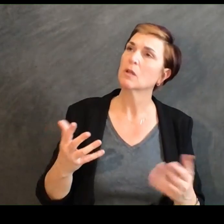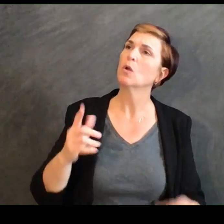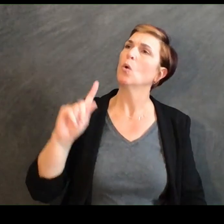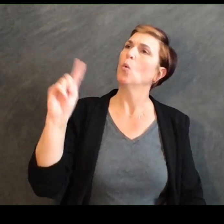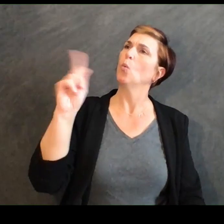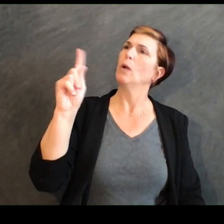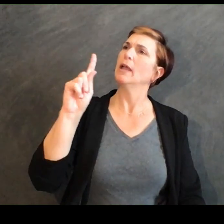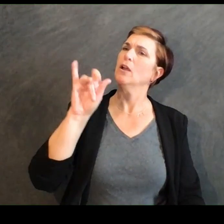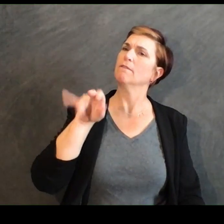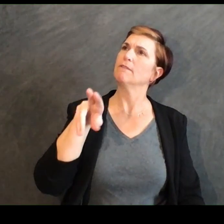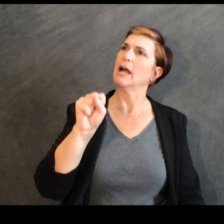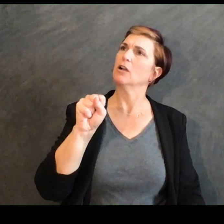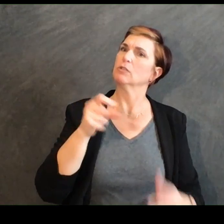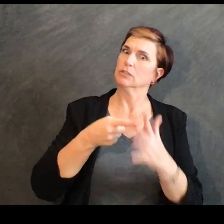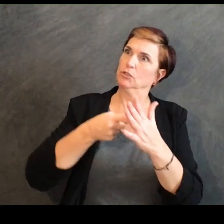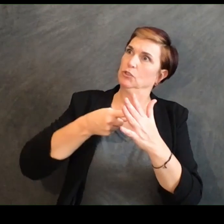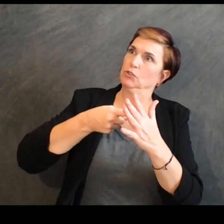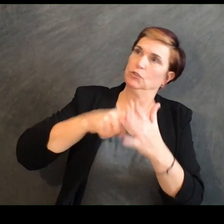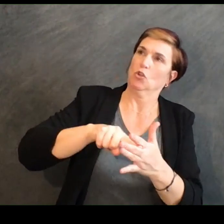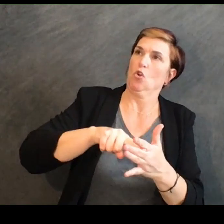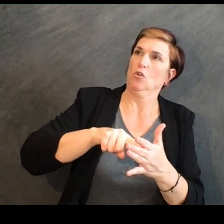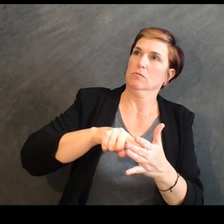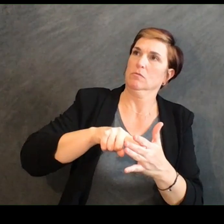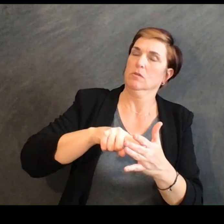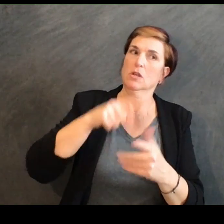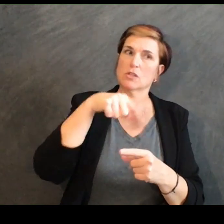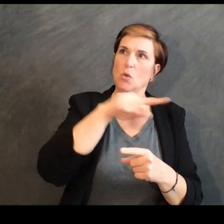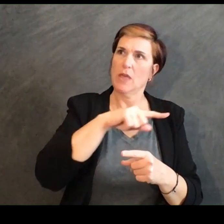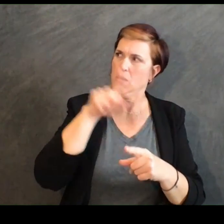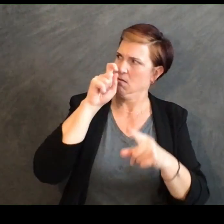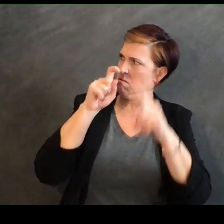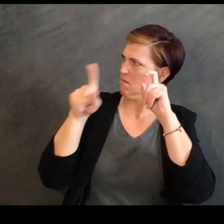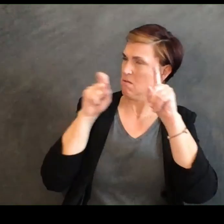narratives what are your response to the Chinese officials who are doing that and